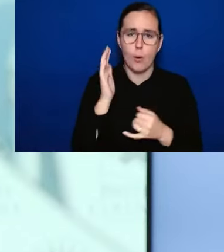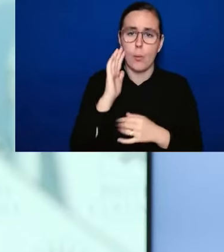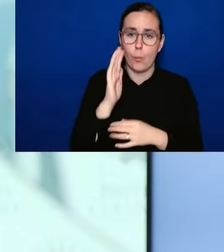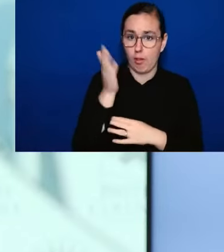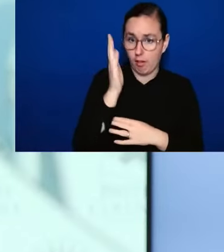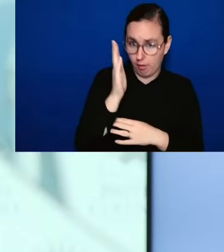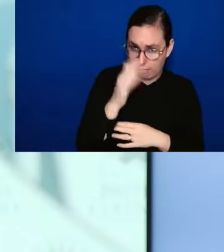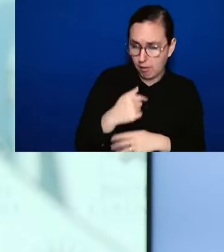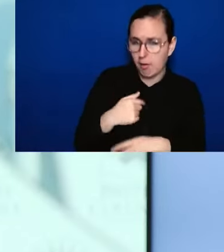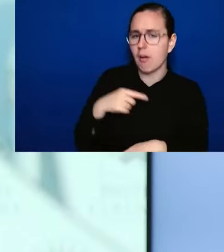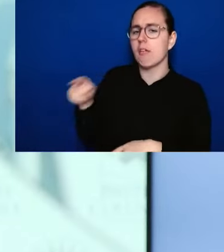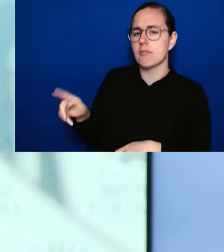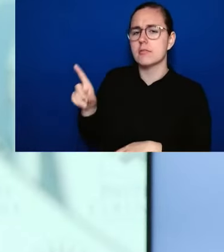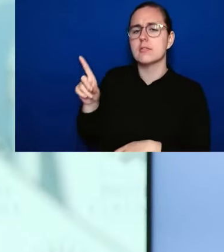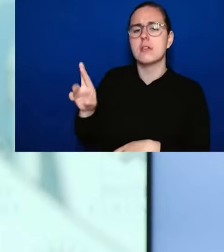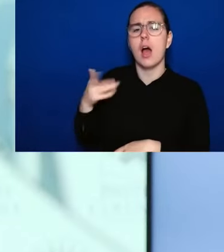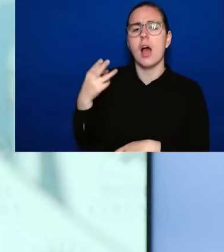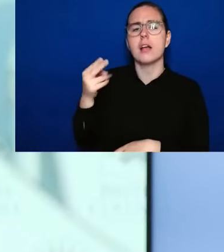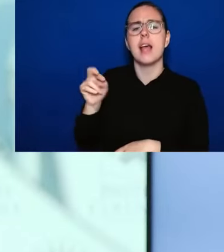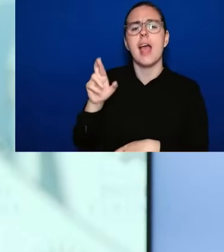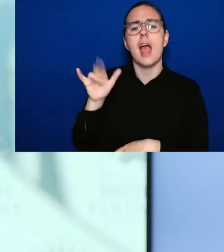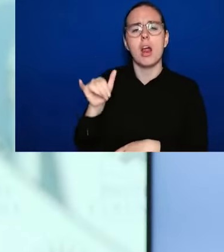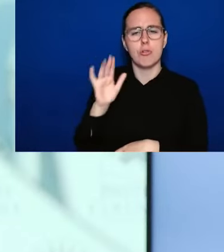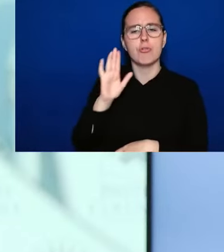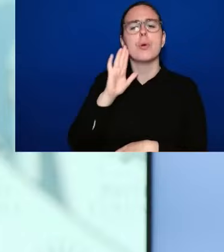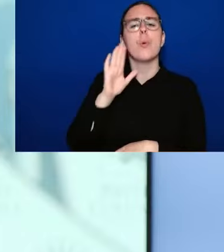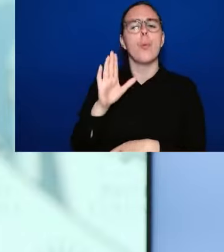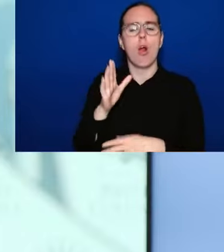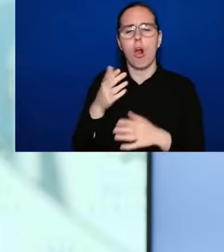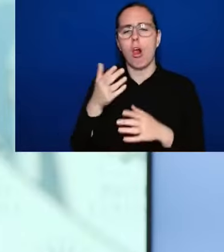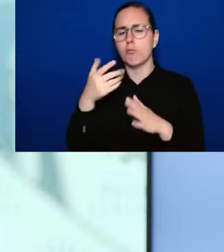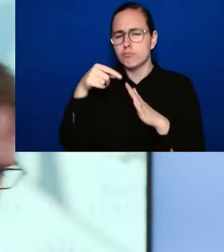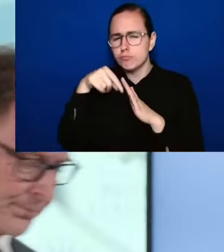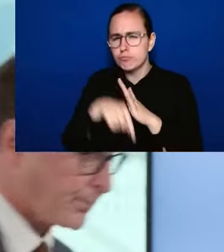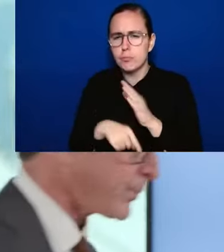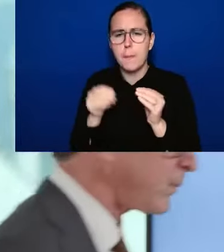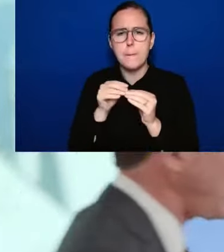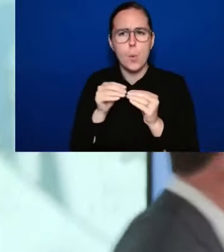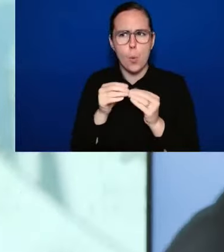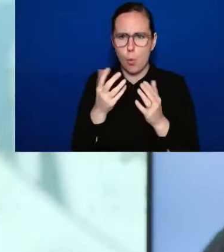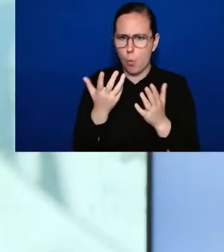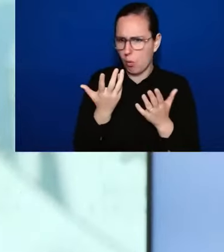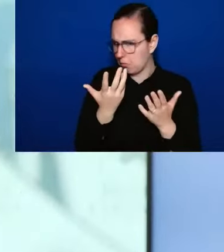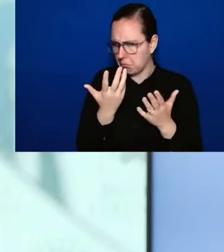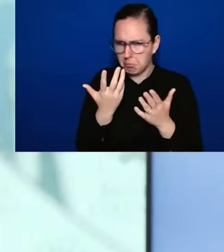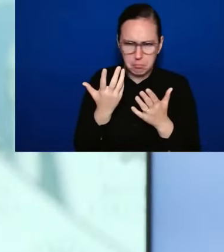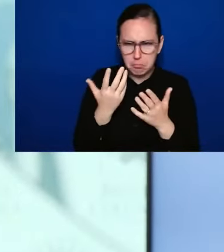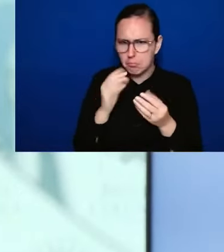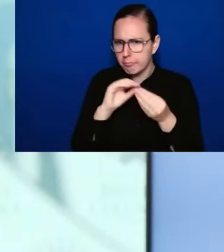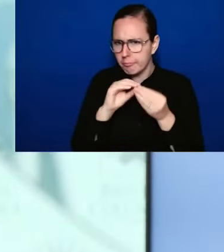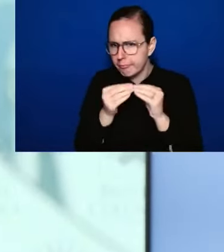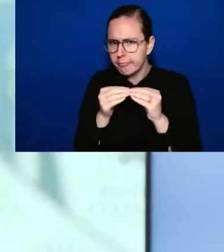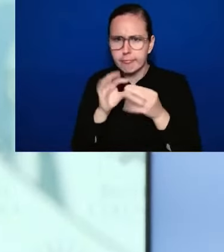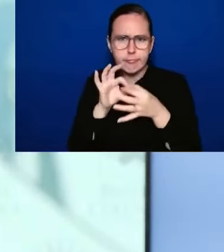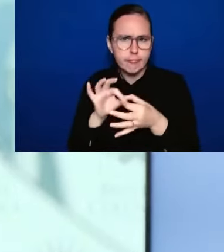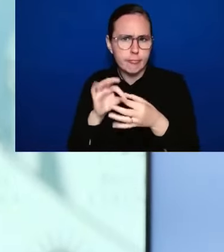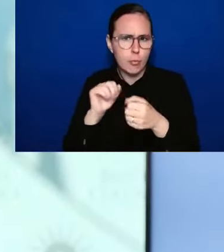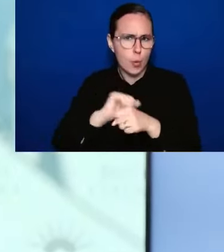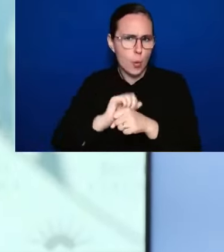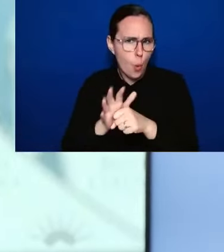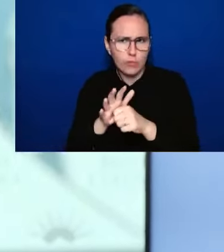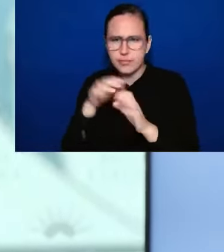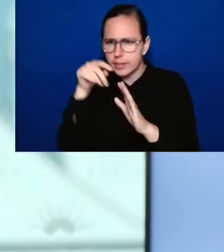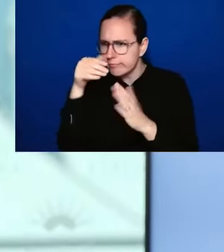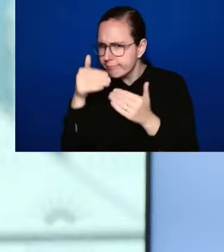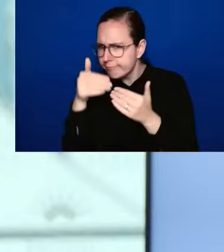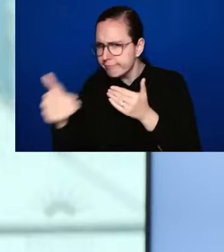influence and so it's my honour